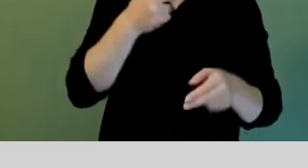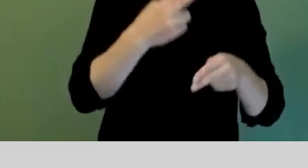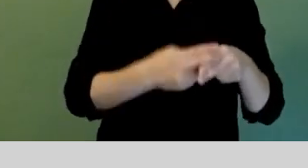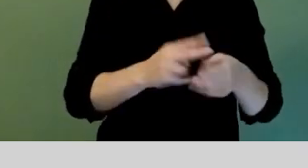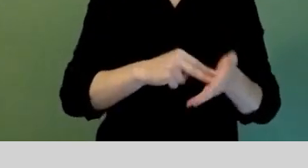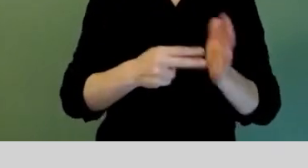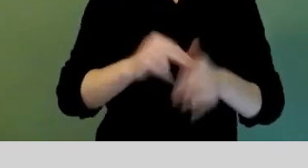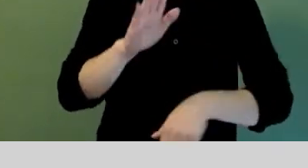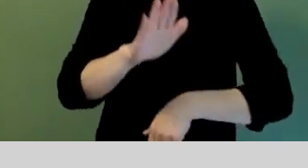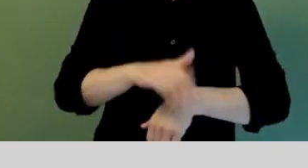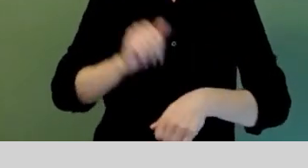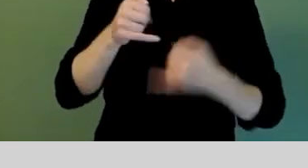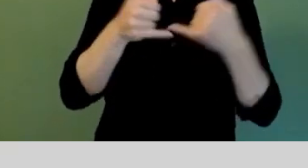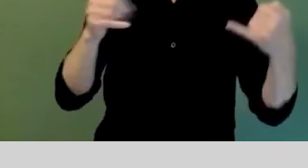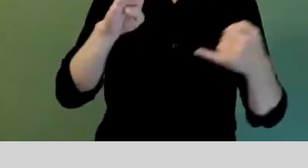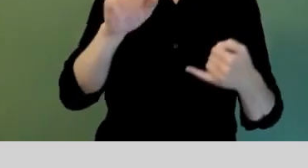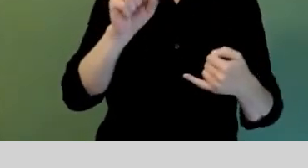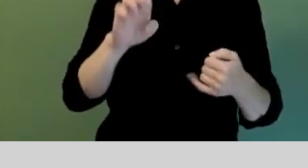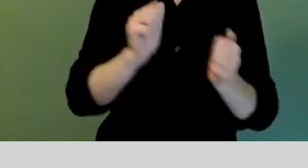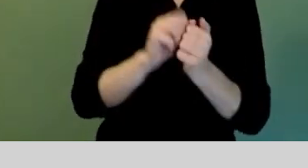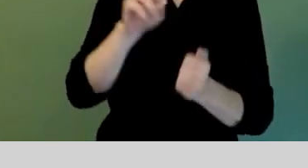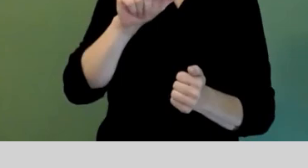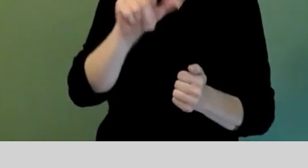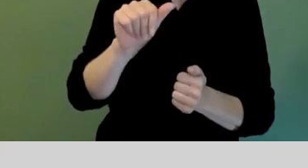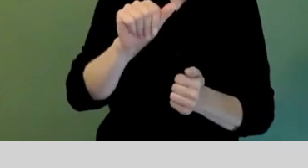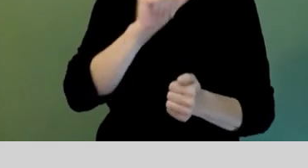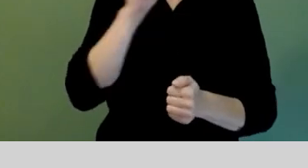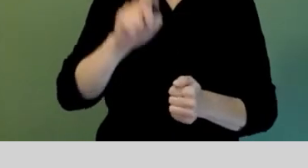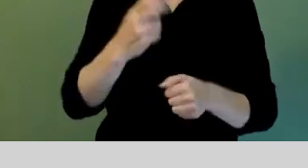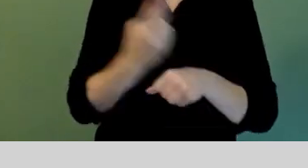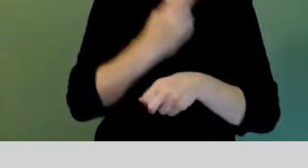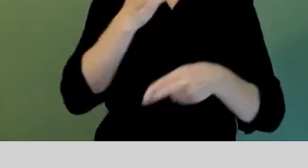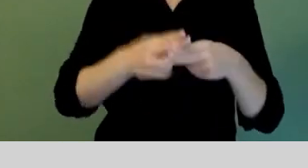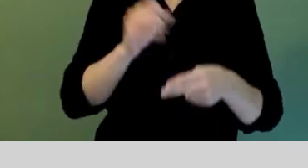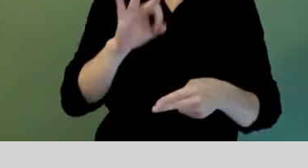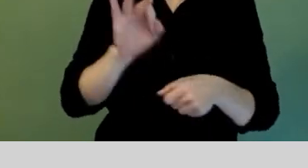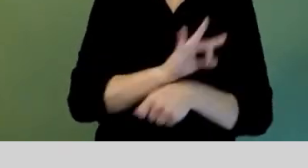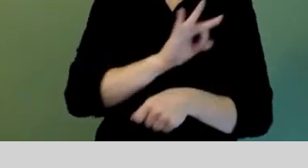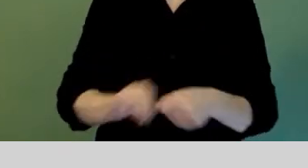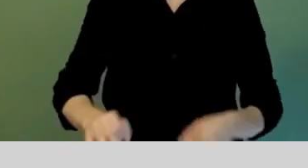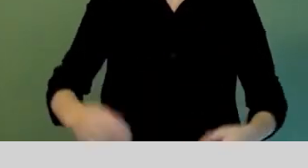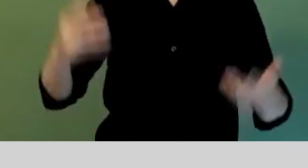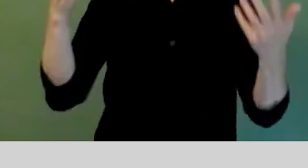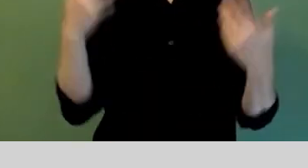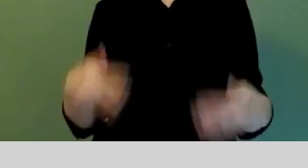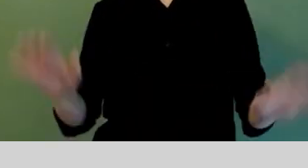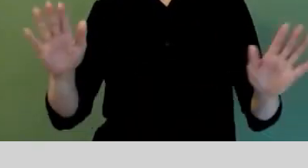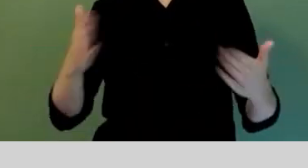rather on the name of the function. And that is it. Thank you so much for coming along.